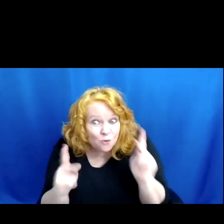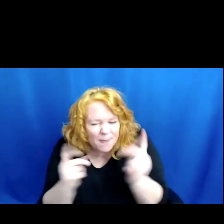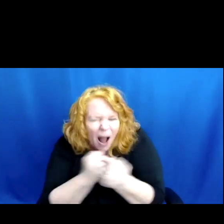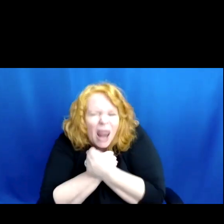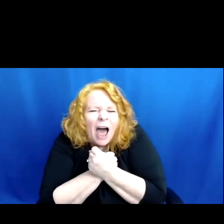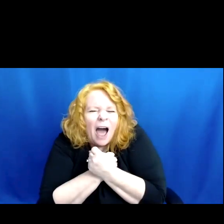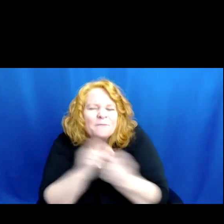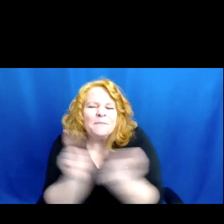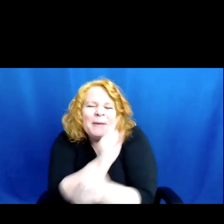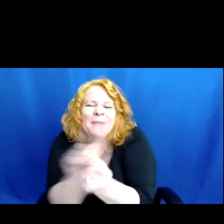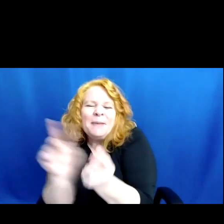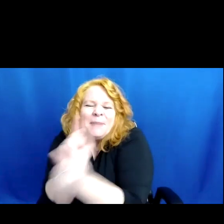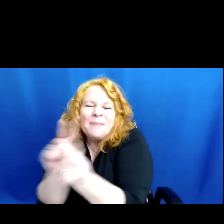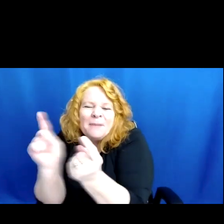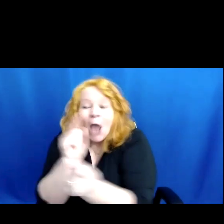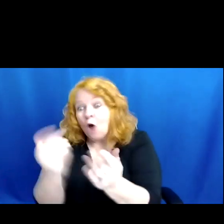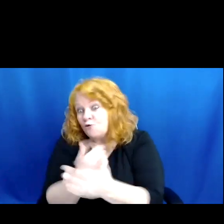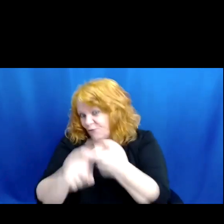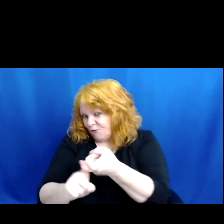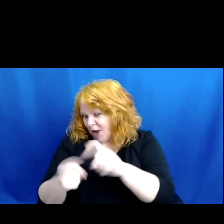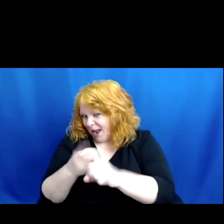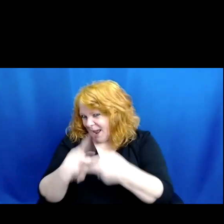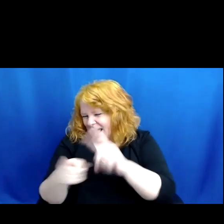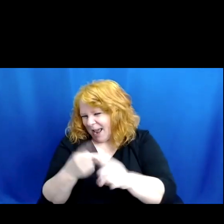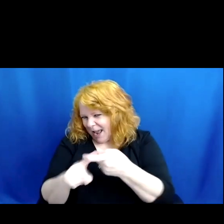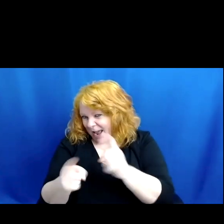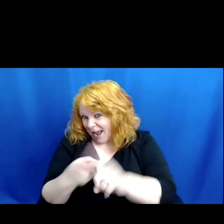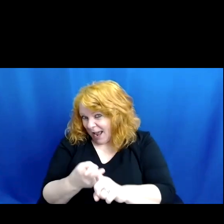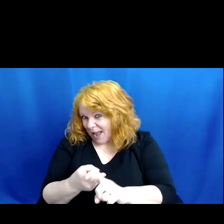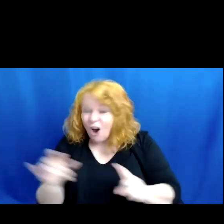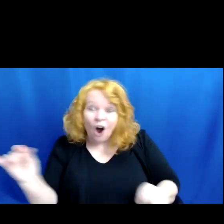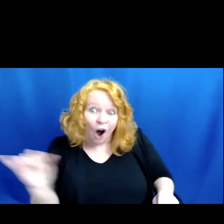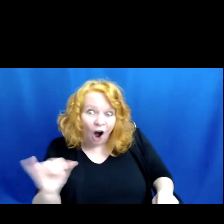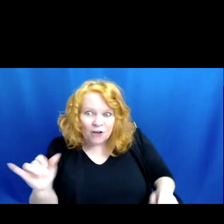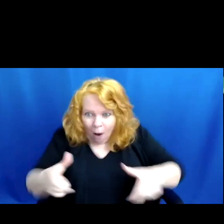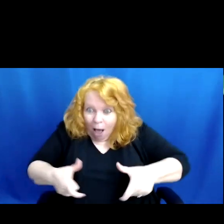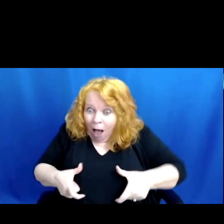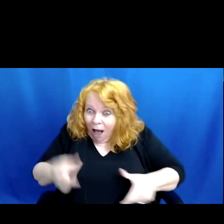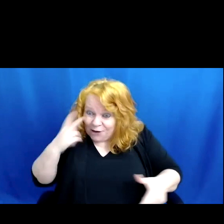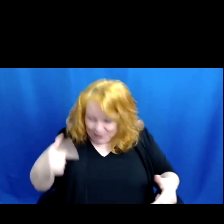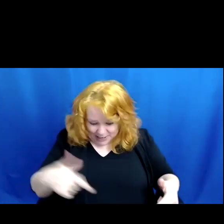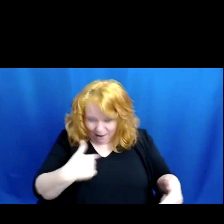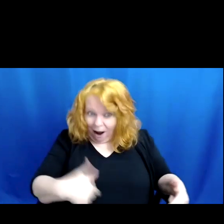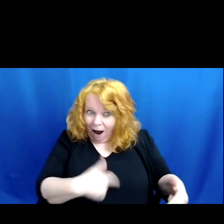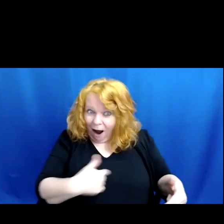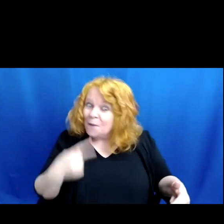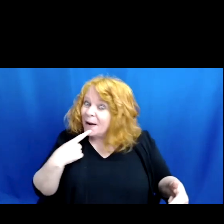friends and I am fab. I have a badge on the front of me that says I am fab.